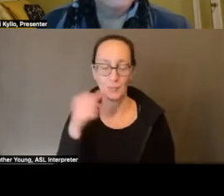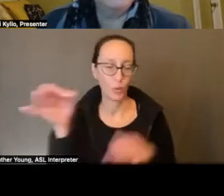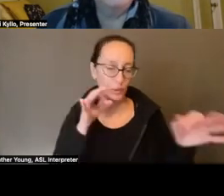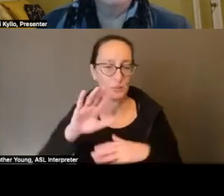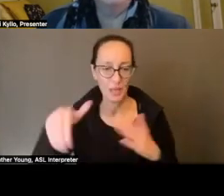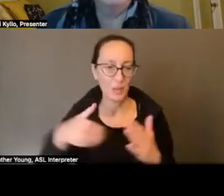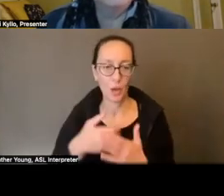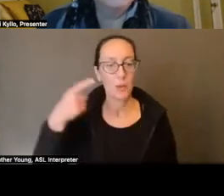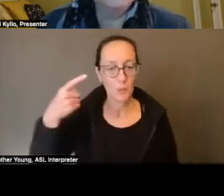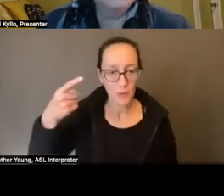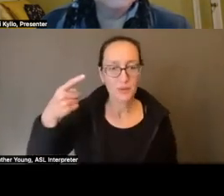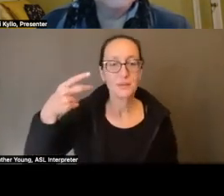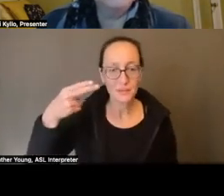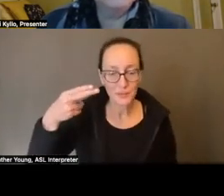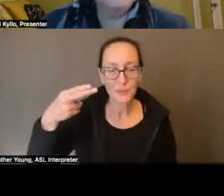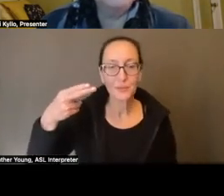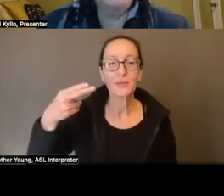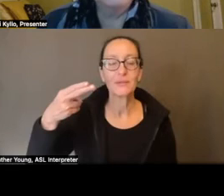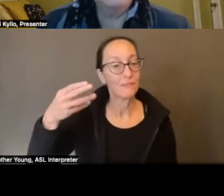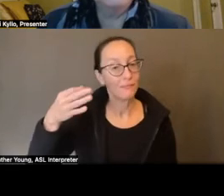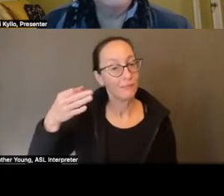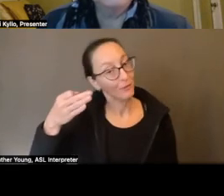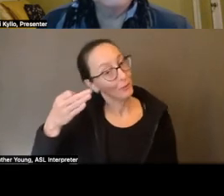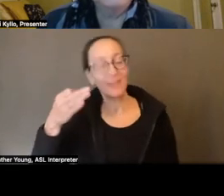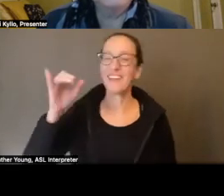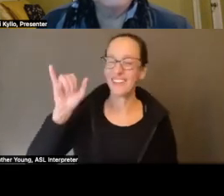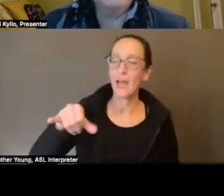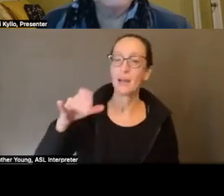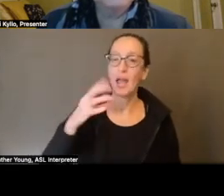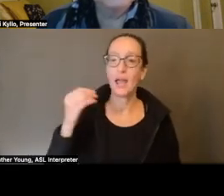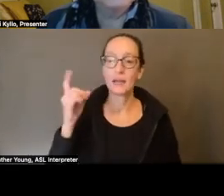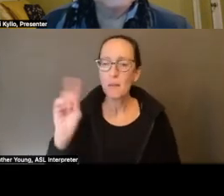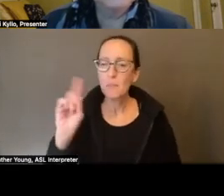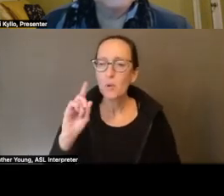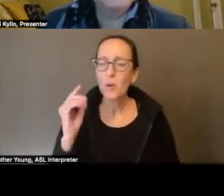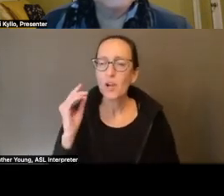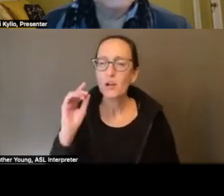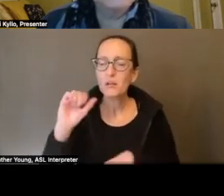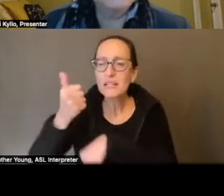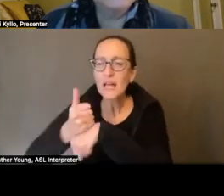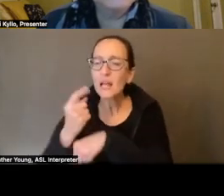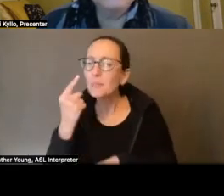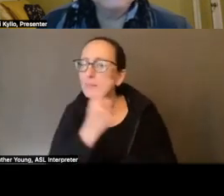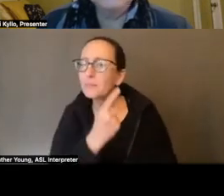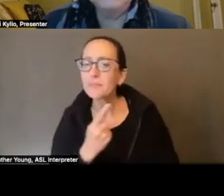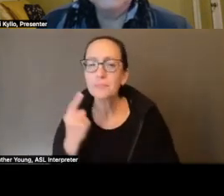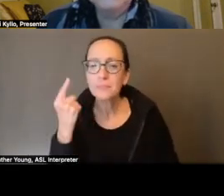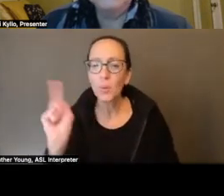And then the four placements on the mouth. And, if you have the cue chart and you practice,